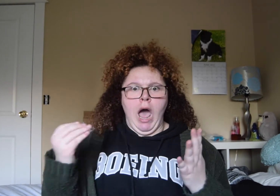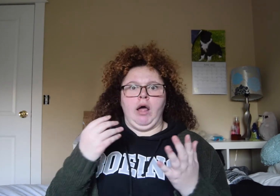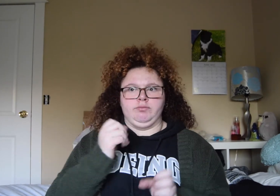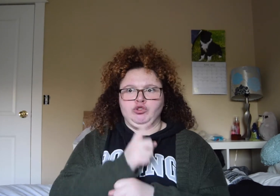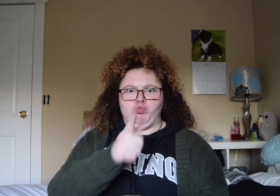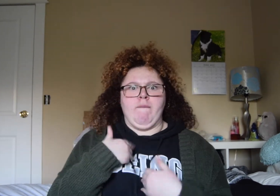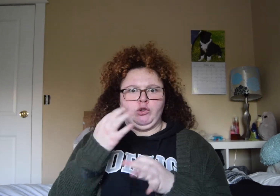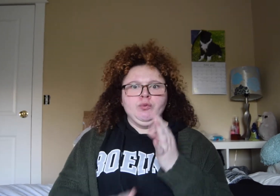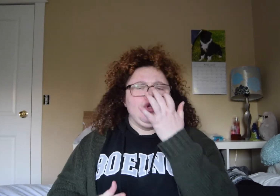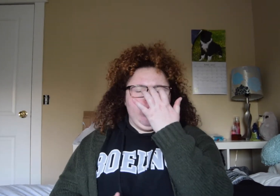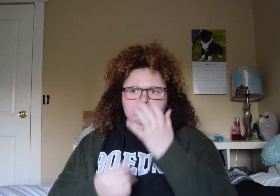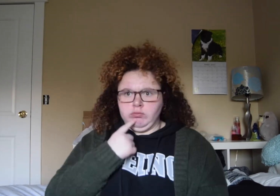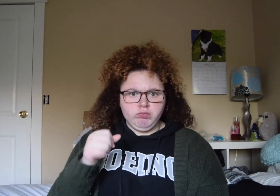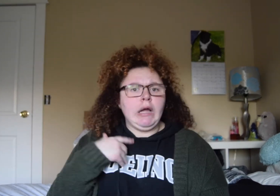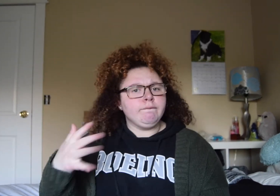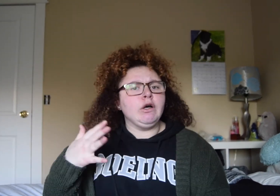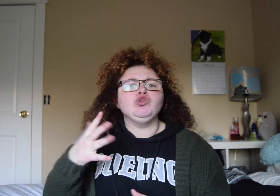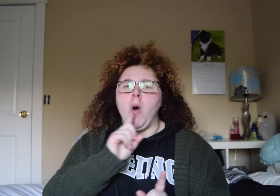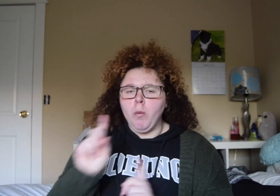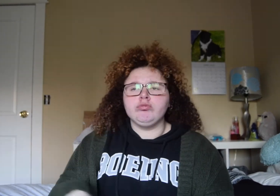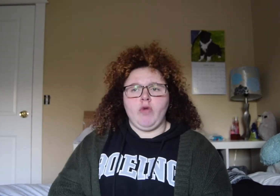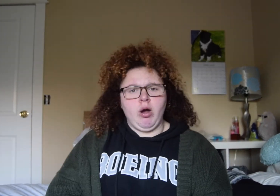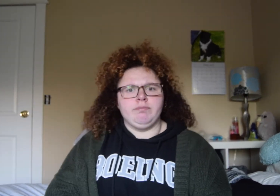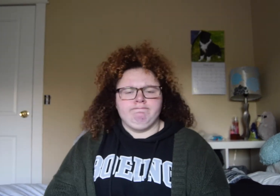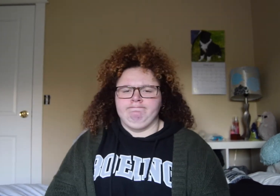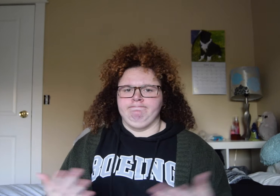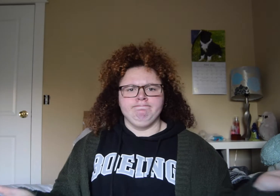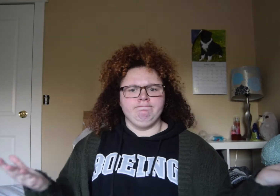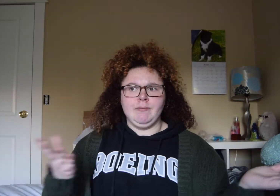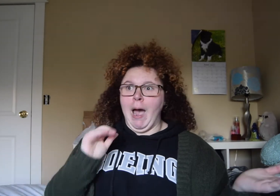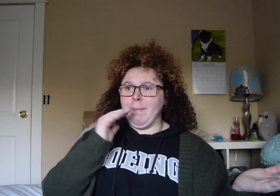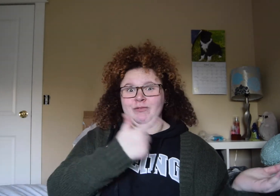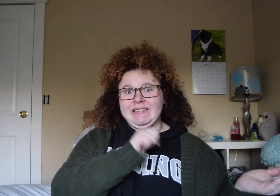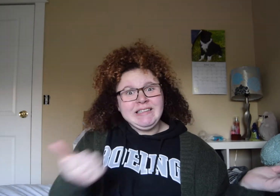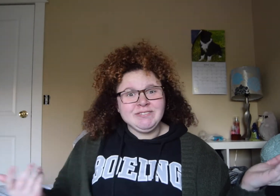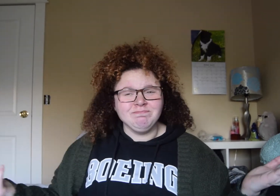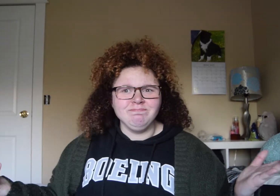And make sure they would provide me with an interpreter. They let me know that they already ordered one for me And apparently, they didn't